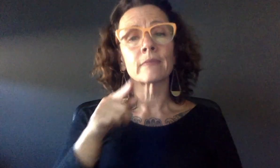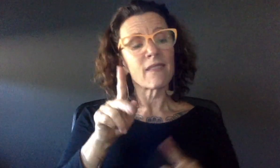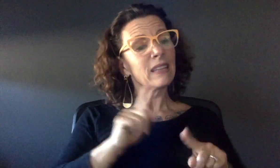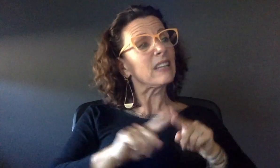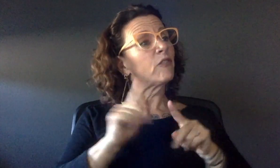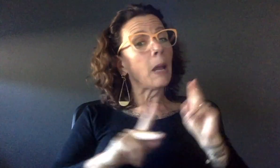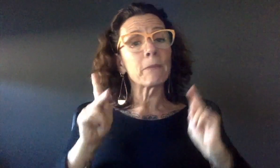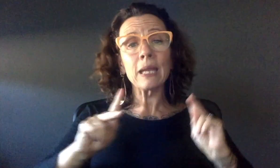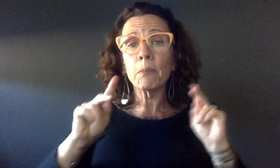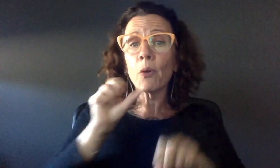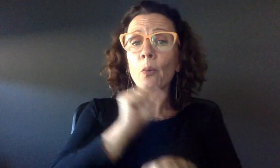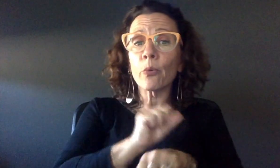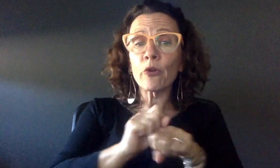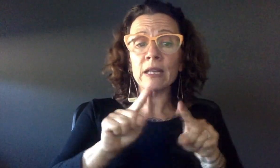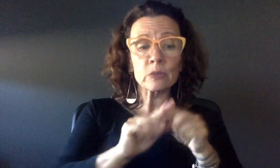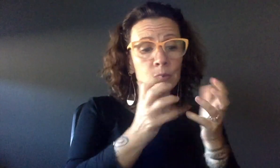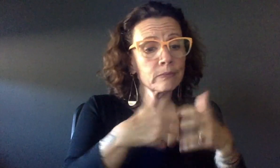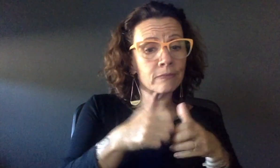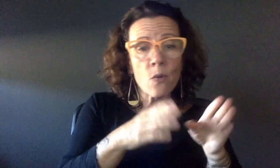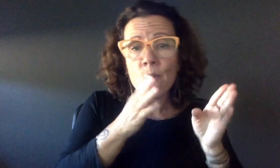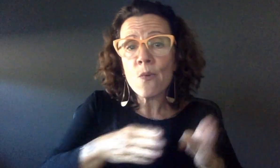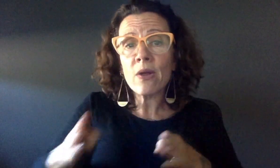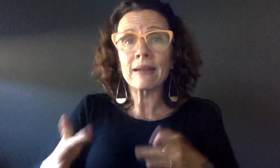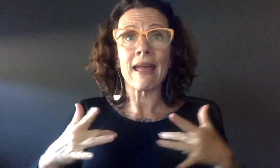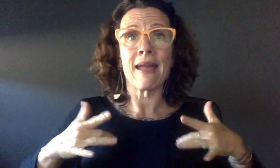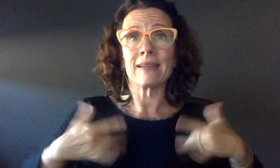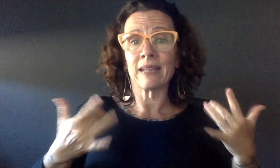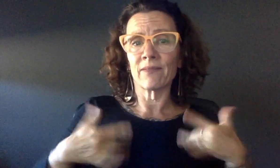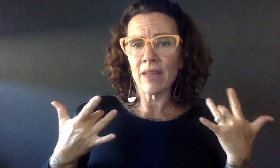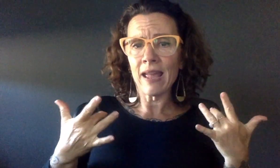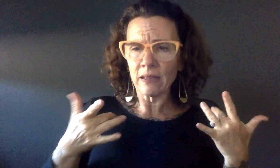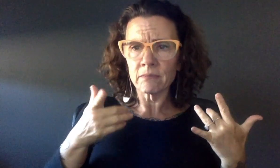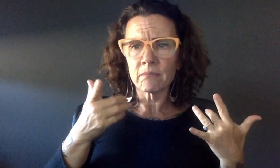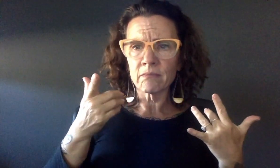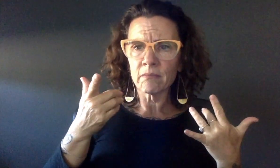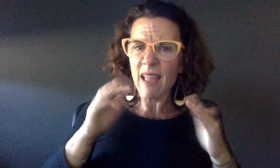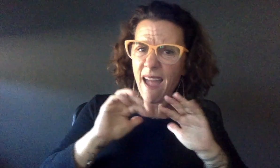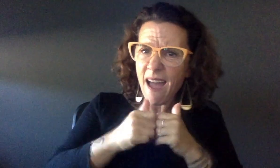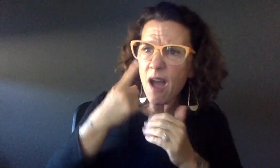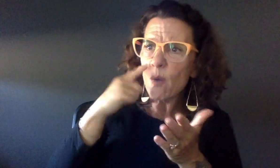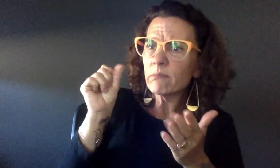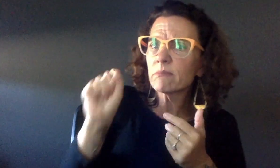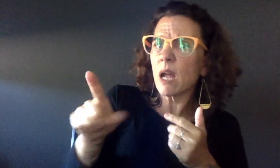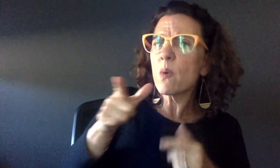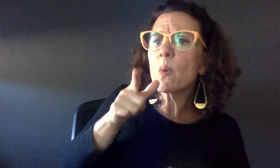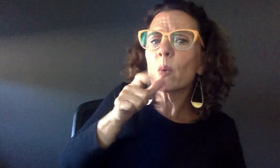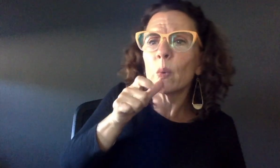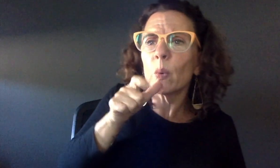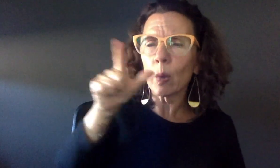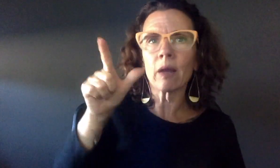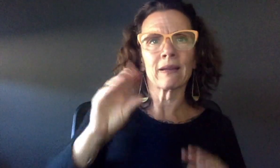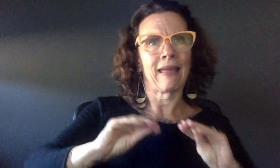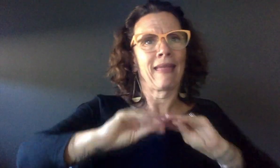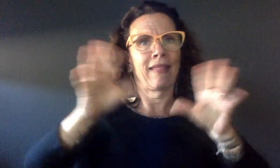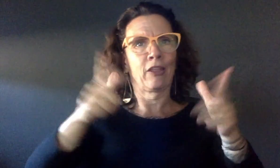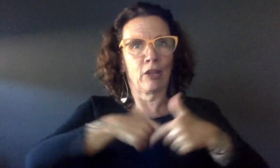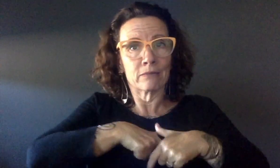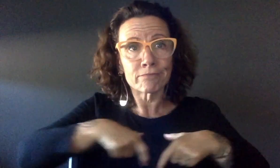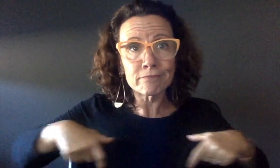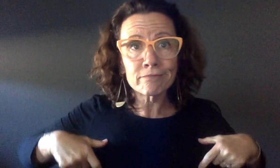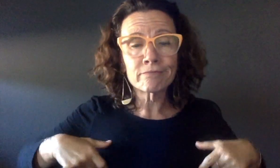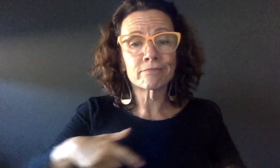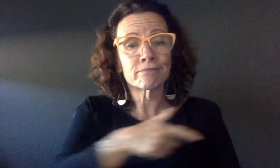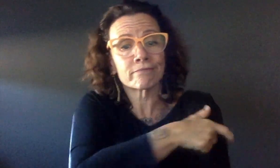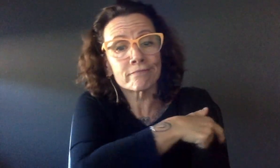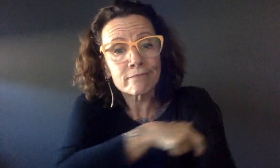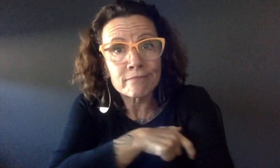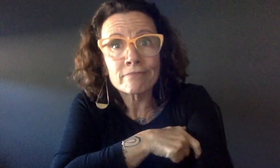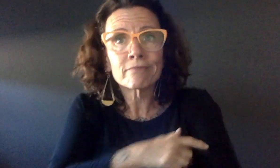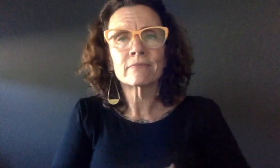Have people who know what’s happening clearly marked.